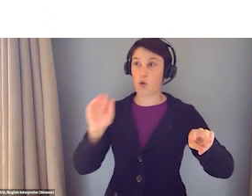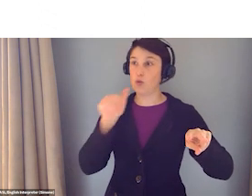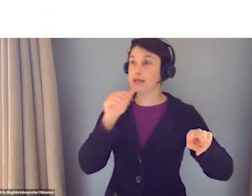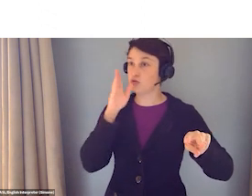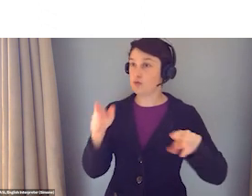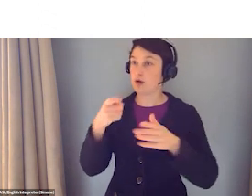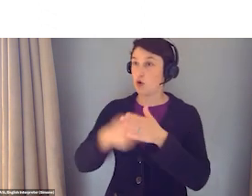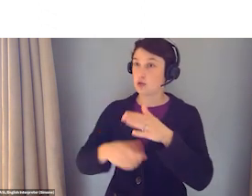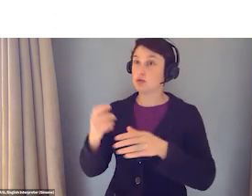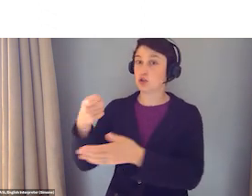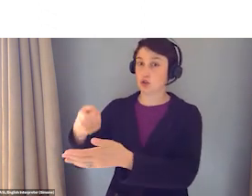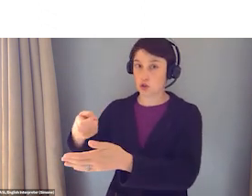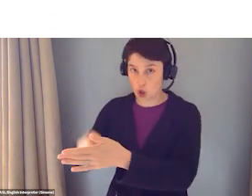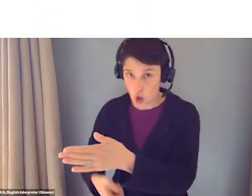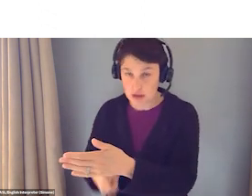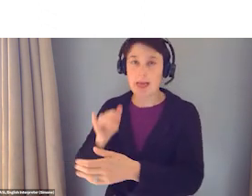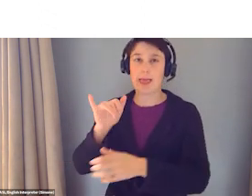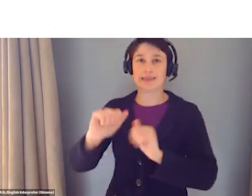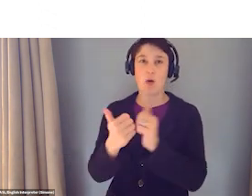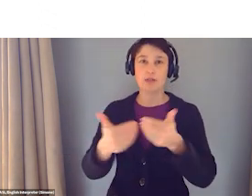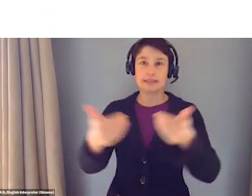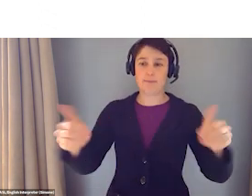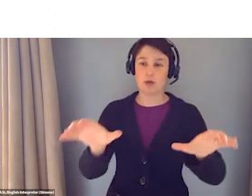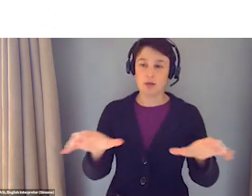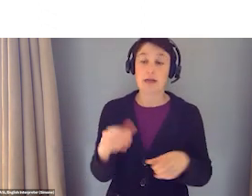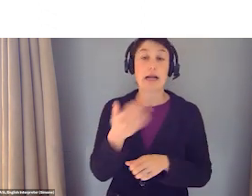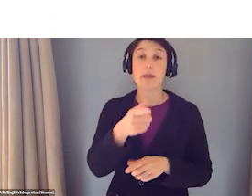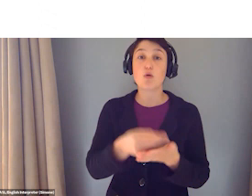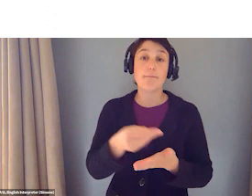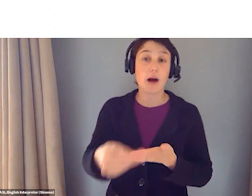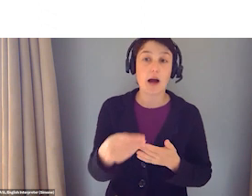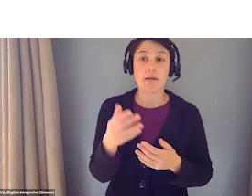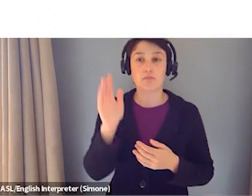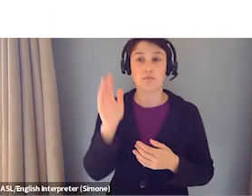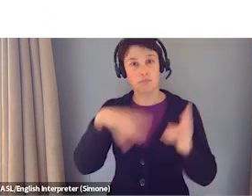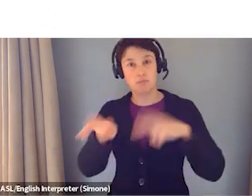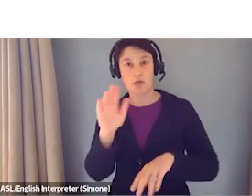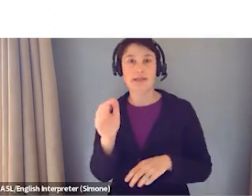Anything that you're buying that looks like incentives, gifts, souvenirs, promotional items,